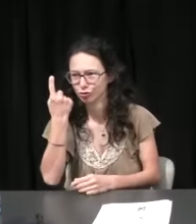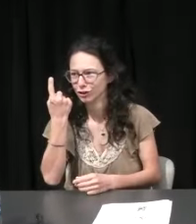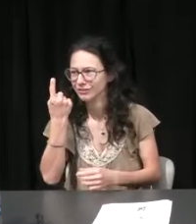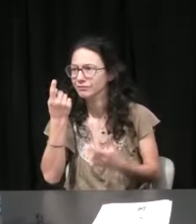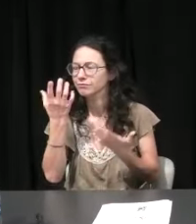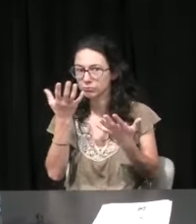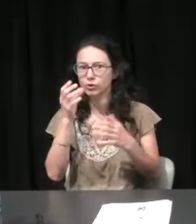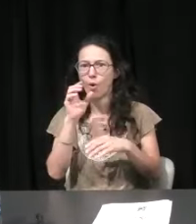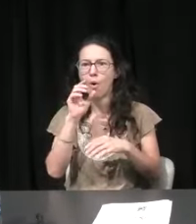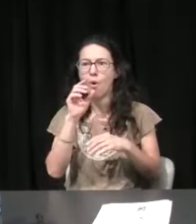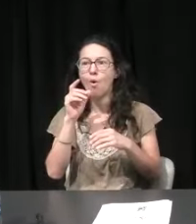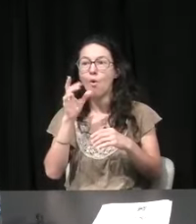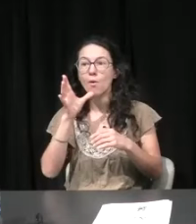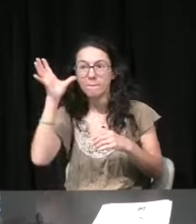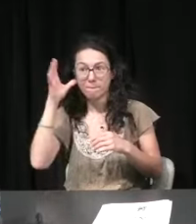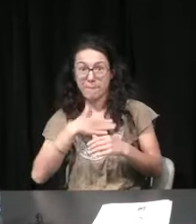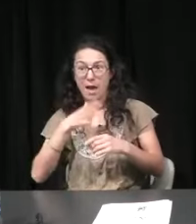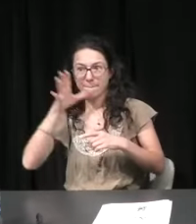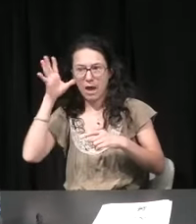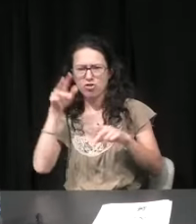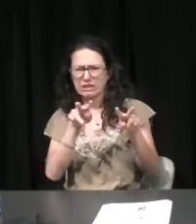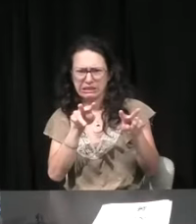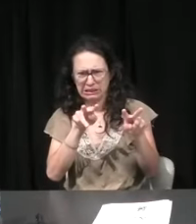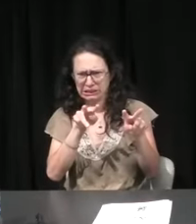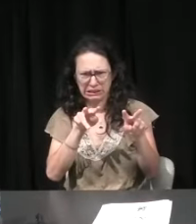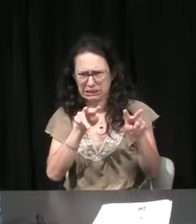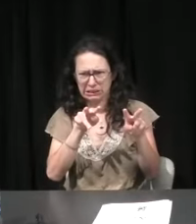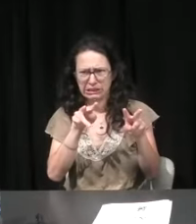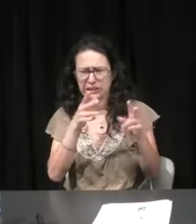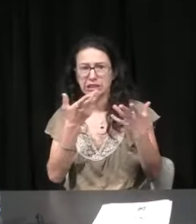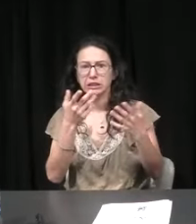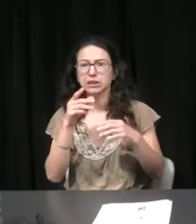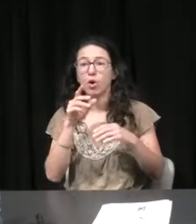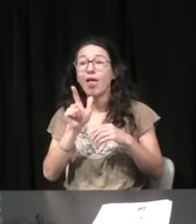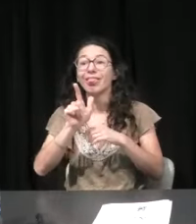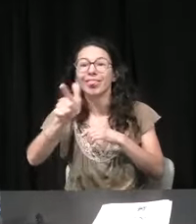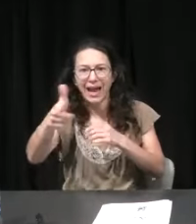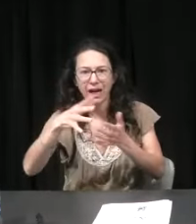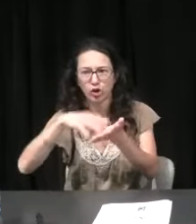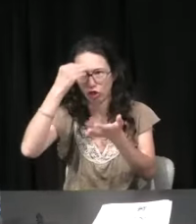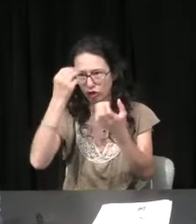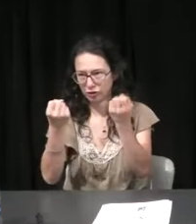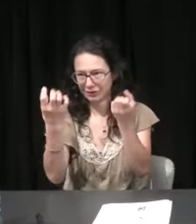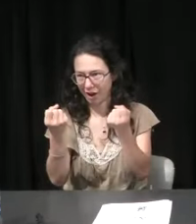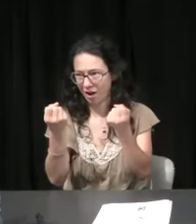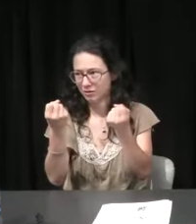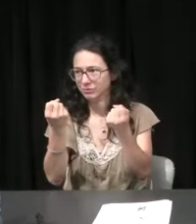the information because only 30% of words are legible on the mouth so lip reading is very